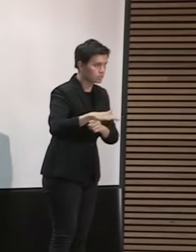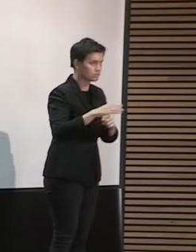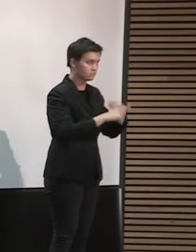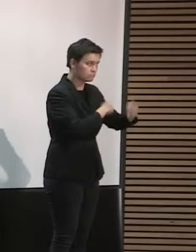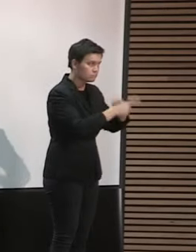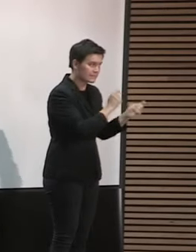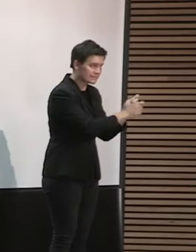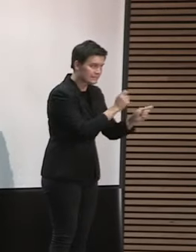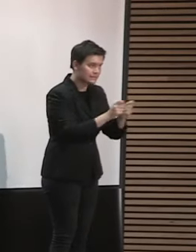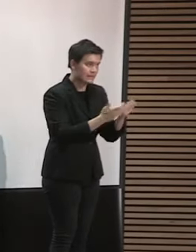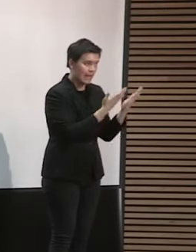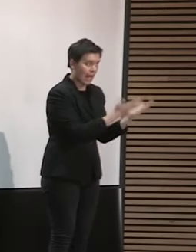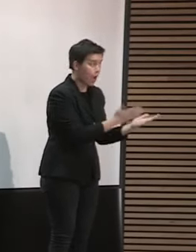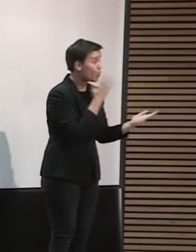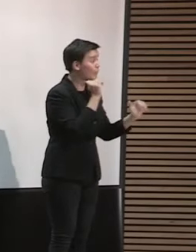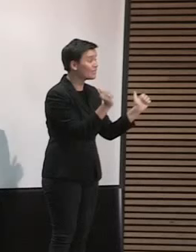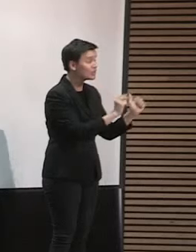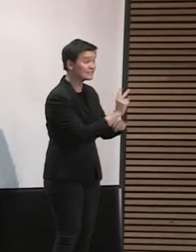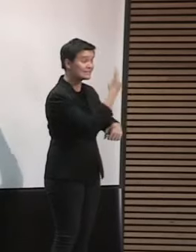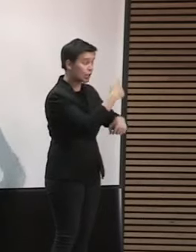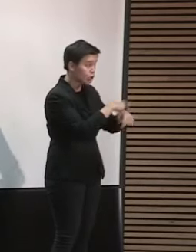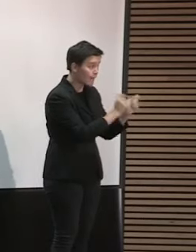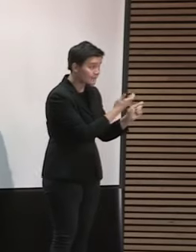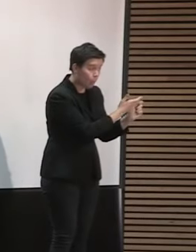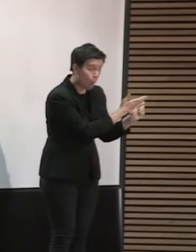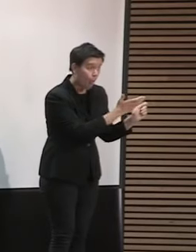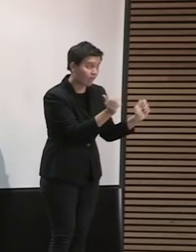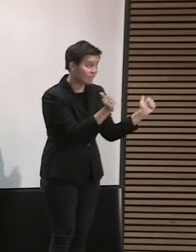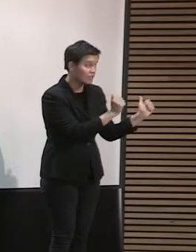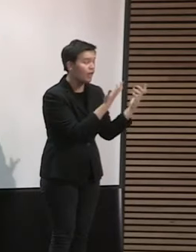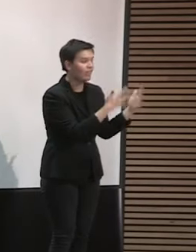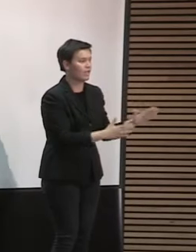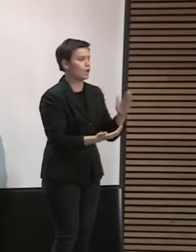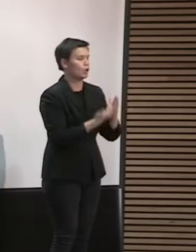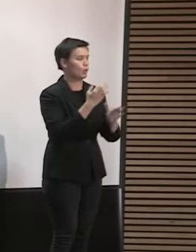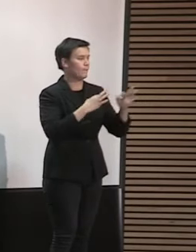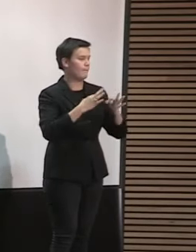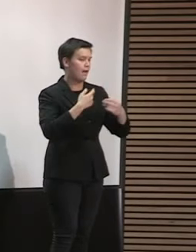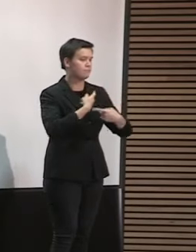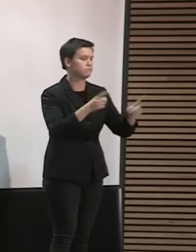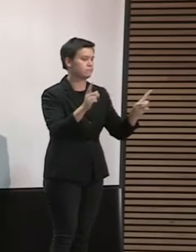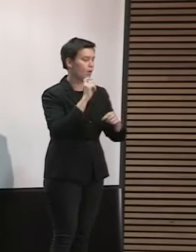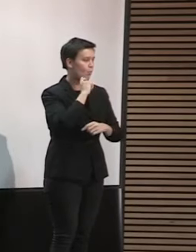wearing your masks and if you are travelling outside of Auckland, either during the week or during the weekend,